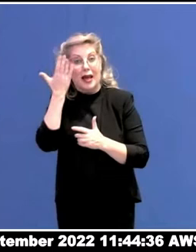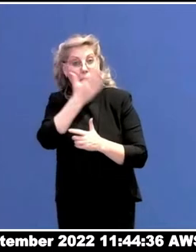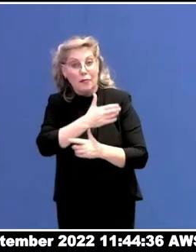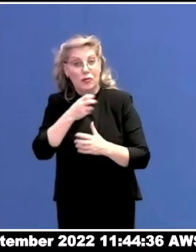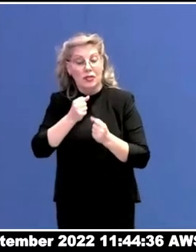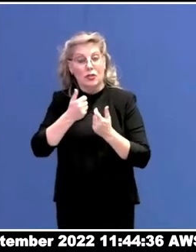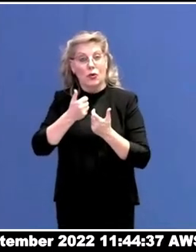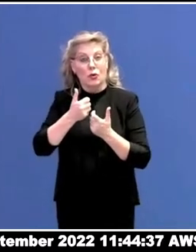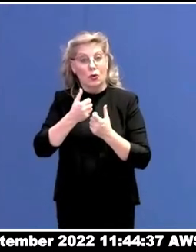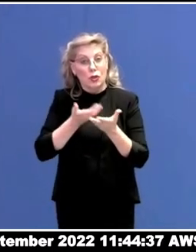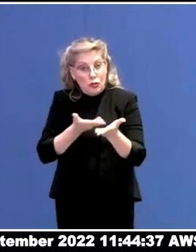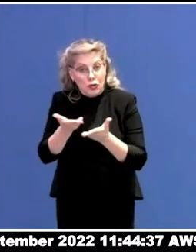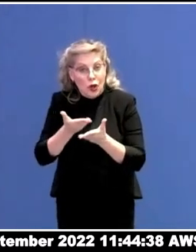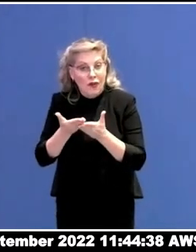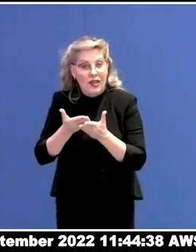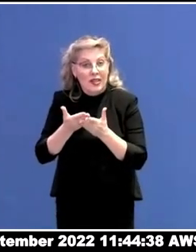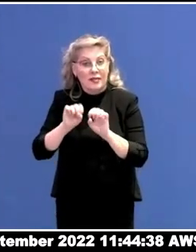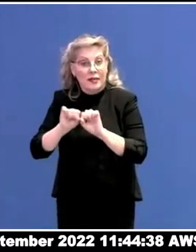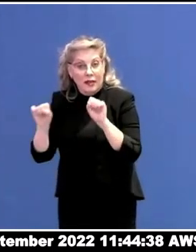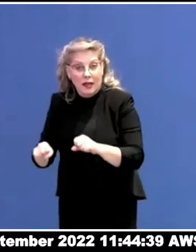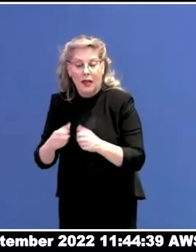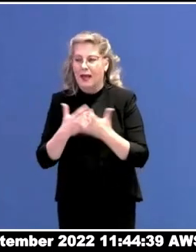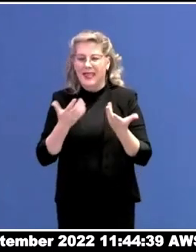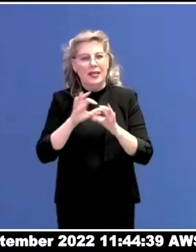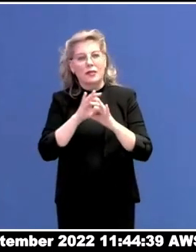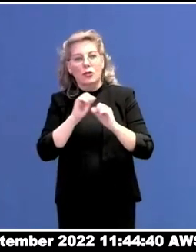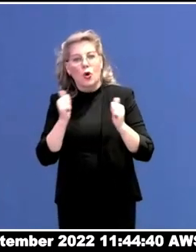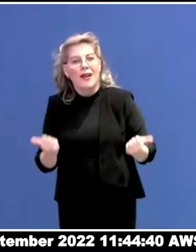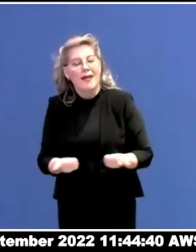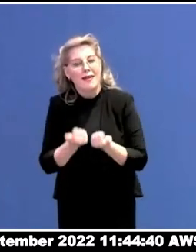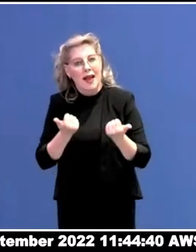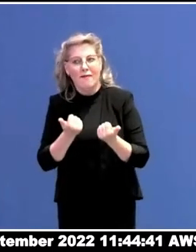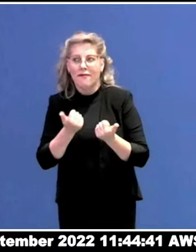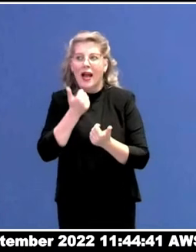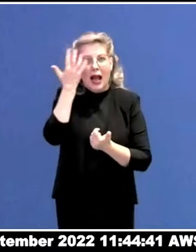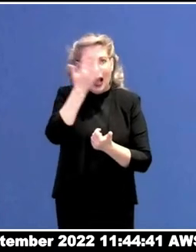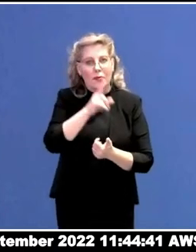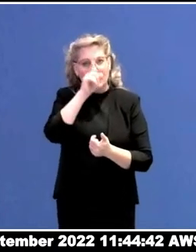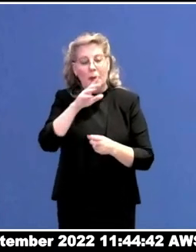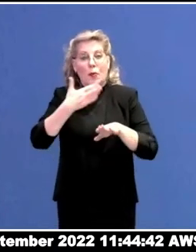They do not have enough Aboriginal people working in the prison system to help and